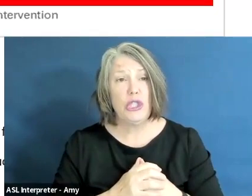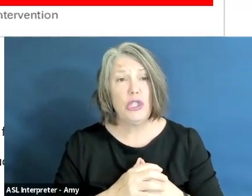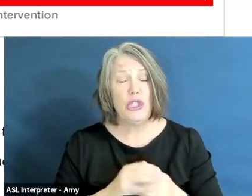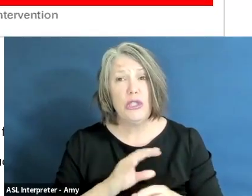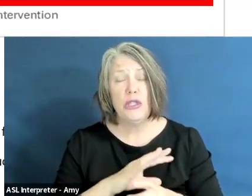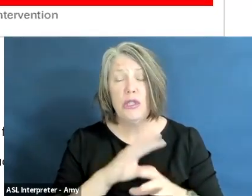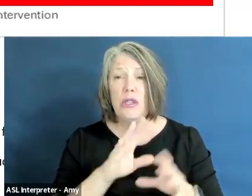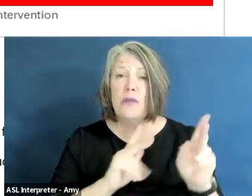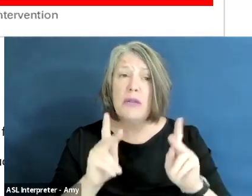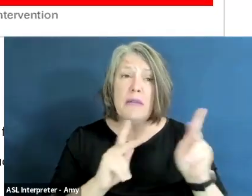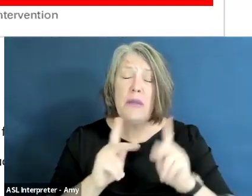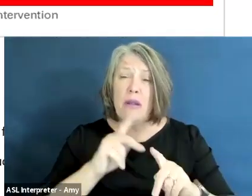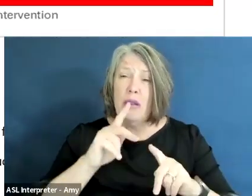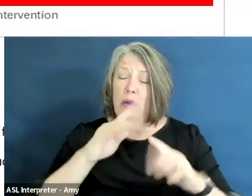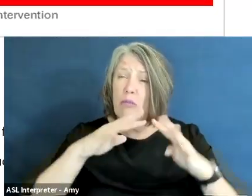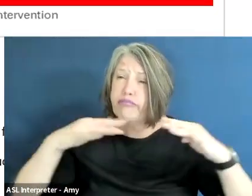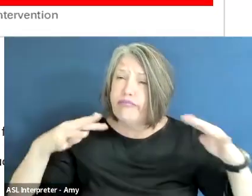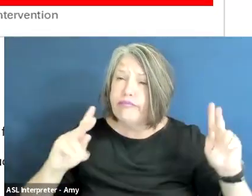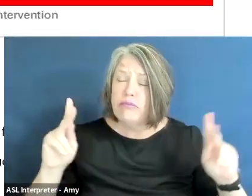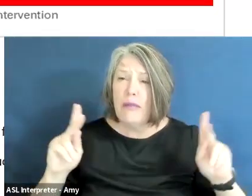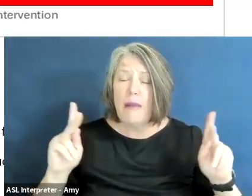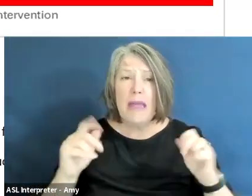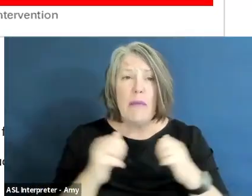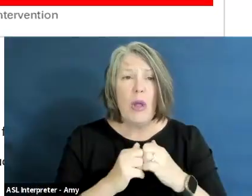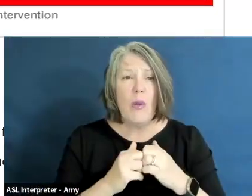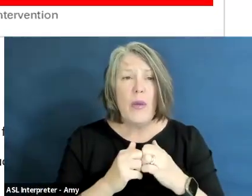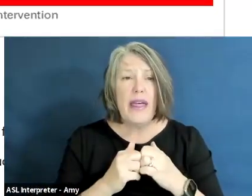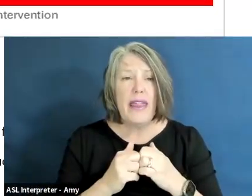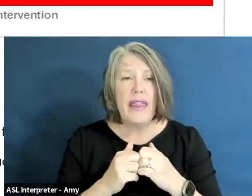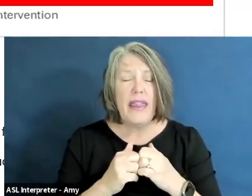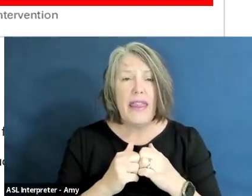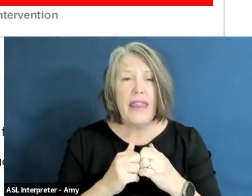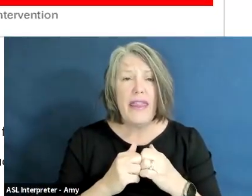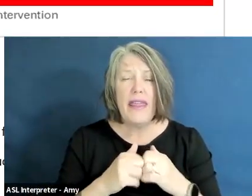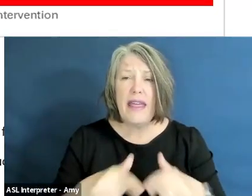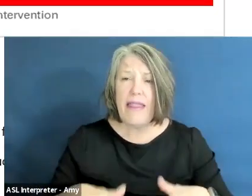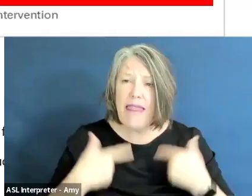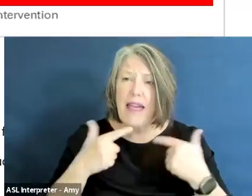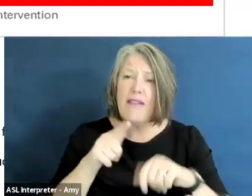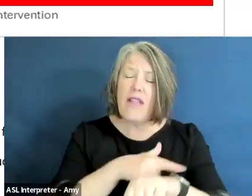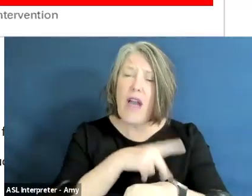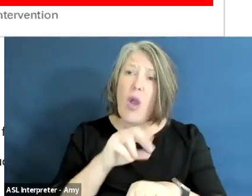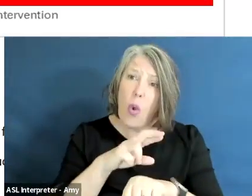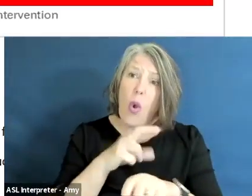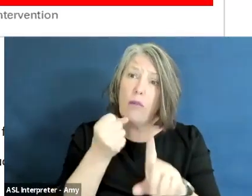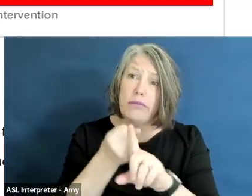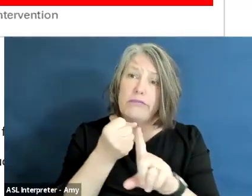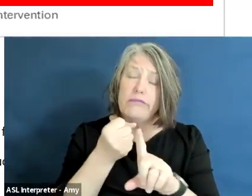were a diverse set of individuals with lifelong or acquired disability from a number of